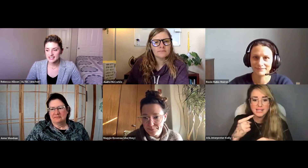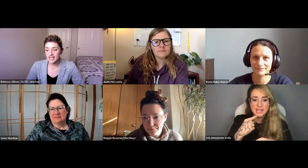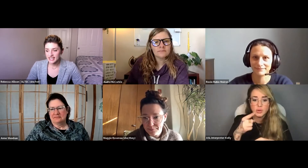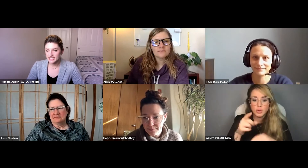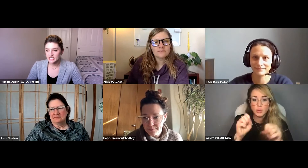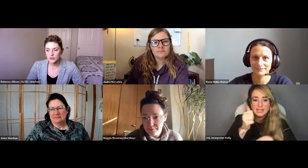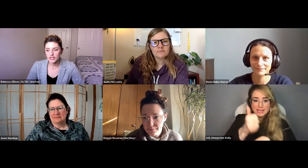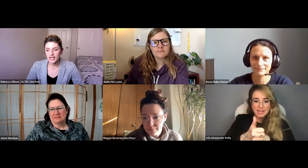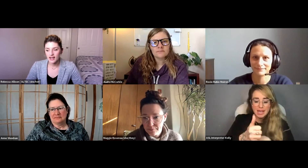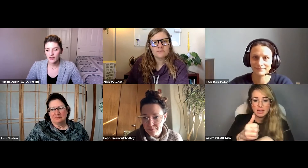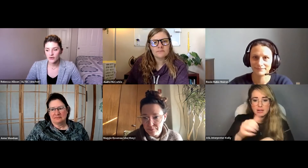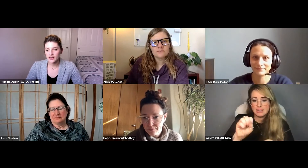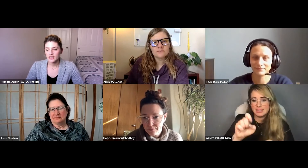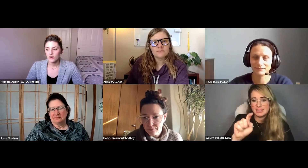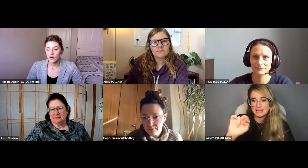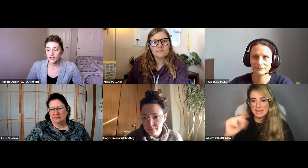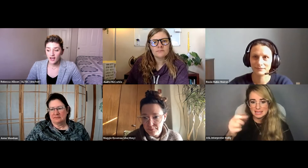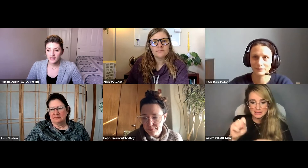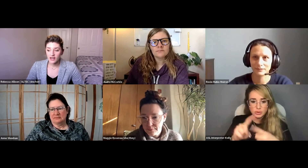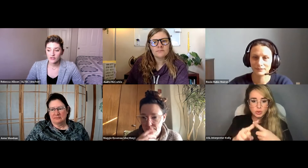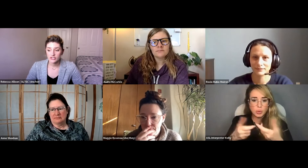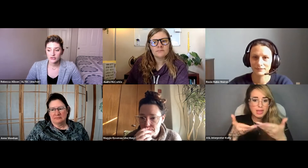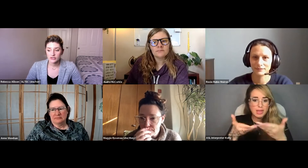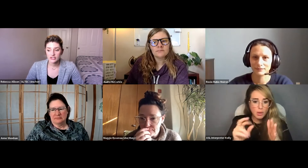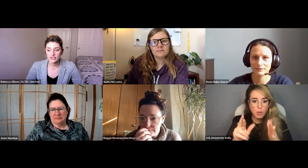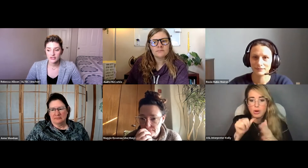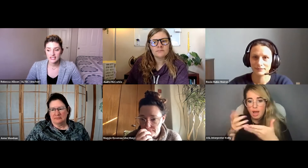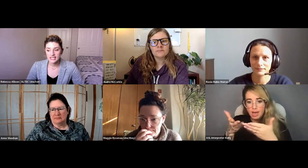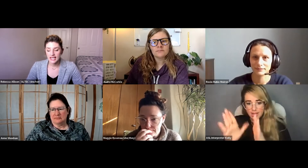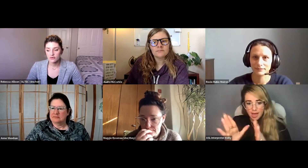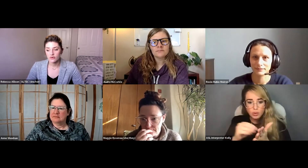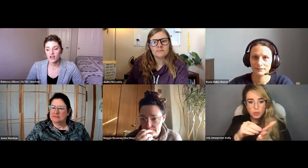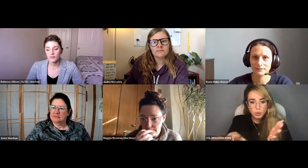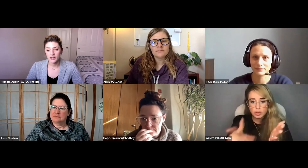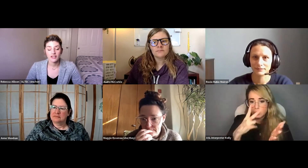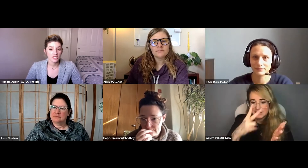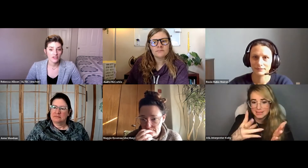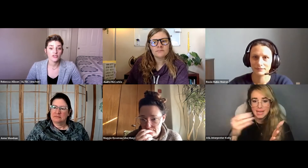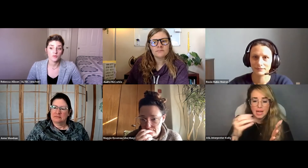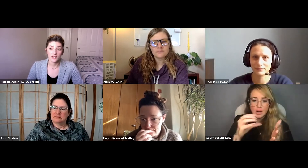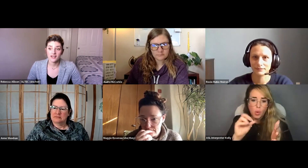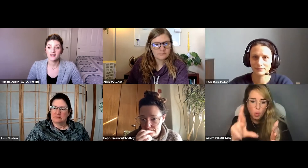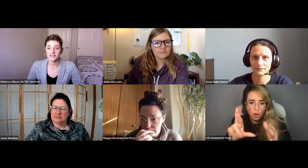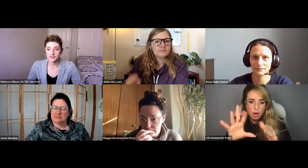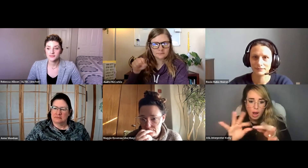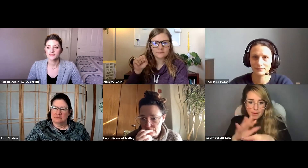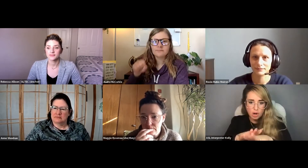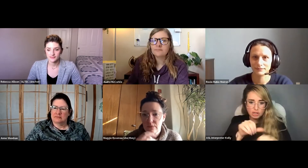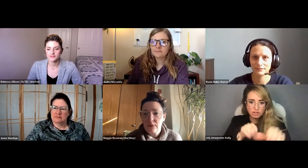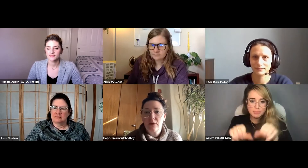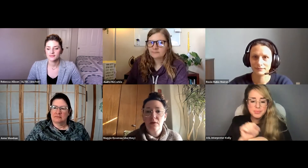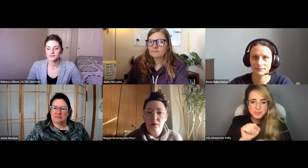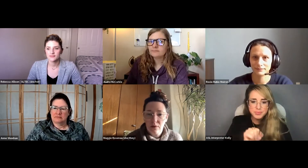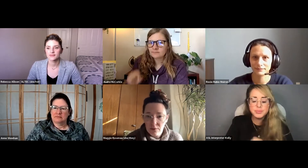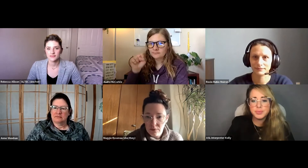settings to allow or not allow students to see and or comment on each other's work." Mm-hmm.